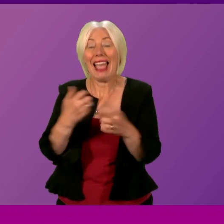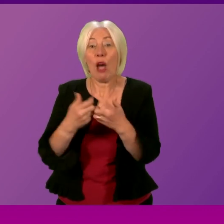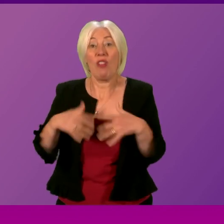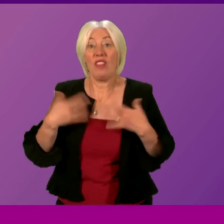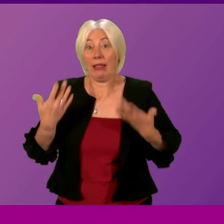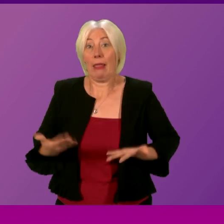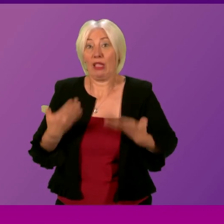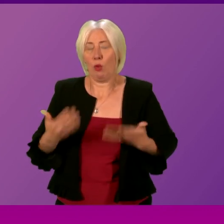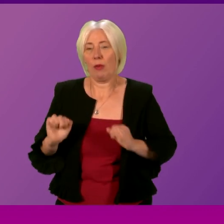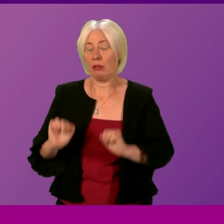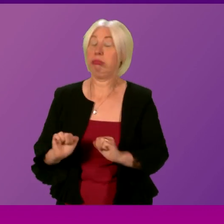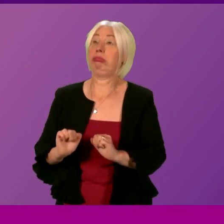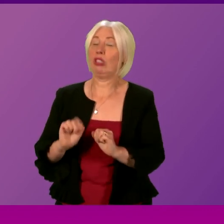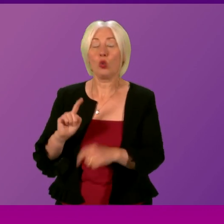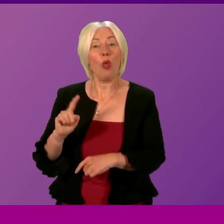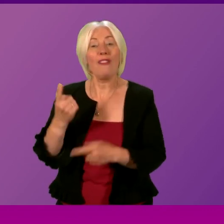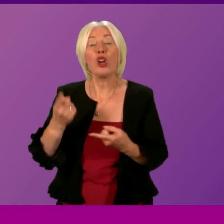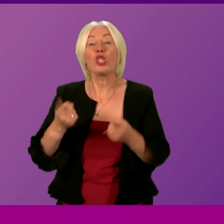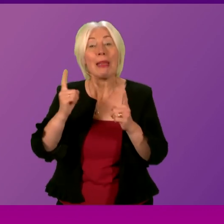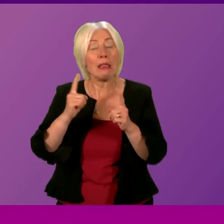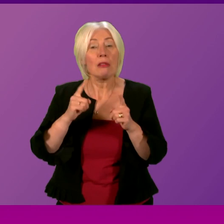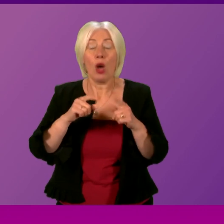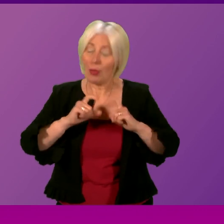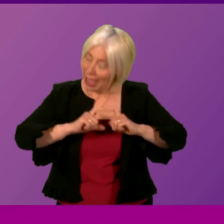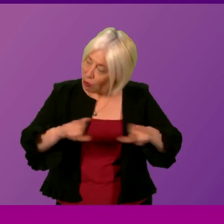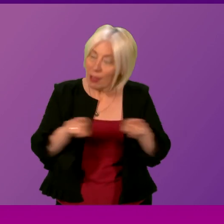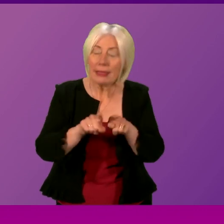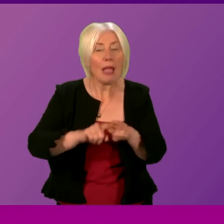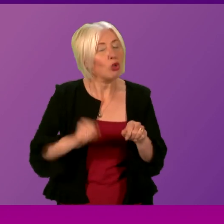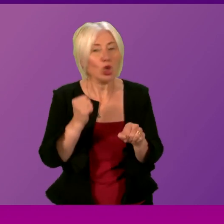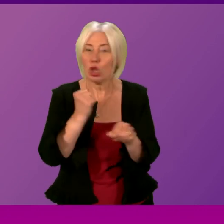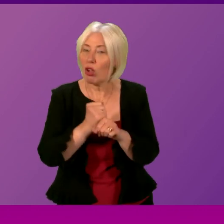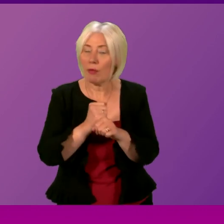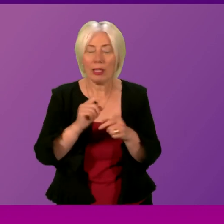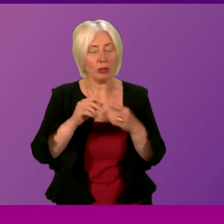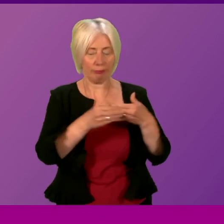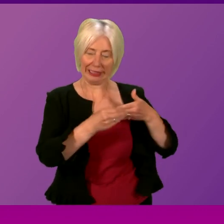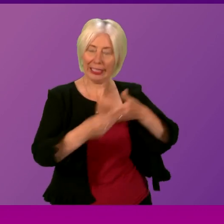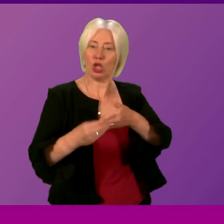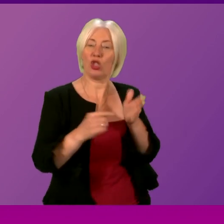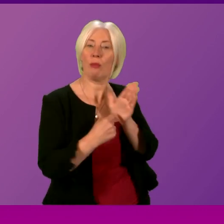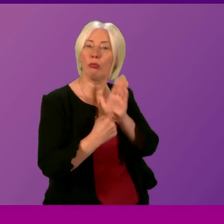The First Minister will continue, as the Scottish Government will, to show leadership on net zero.